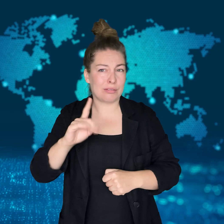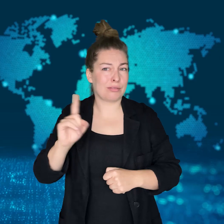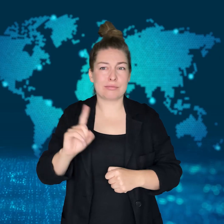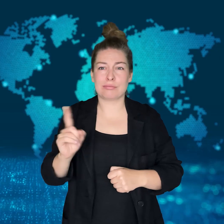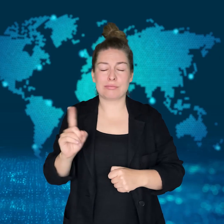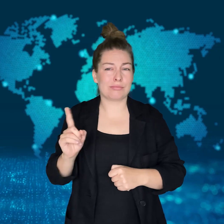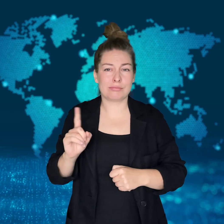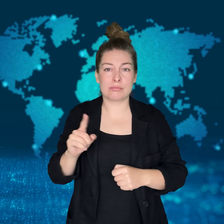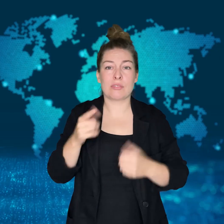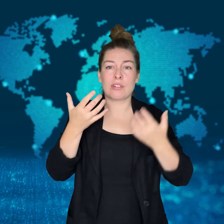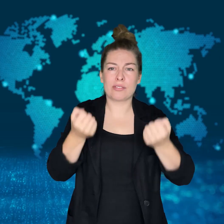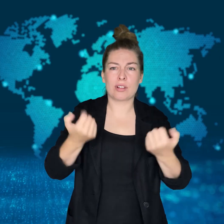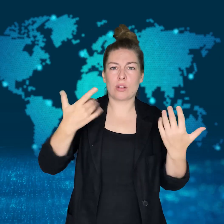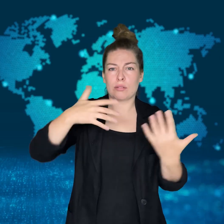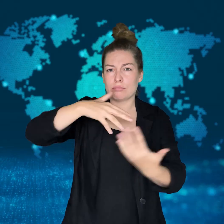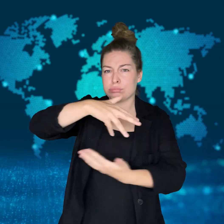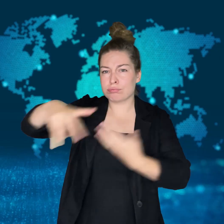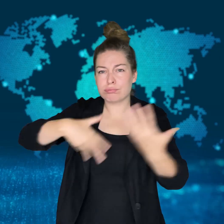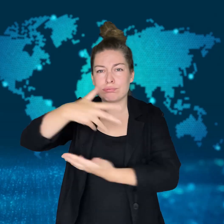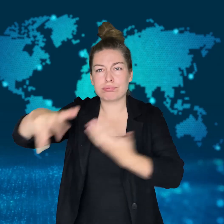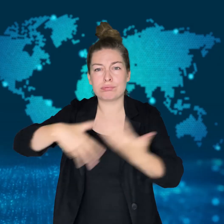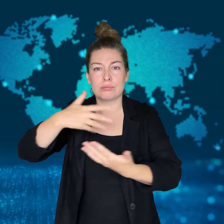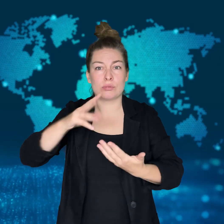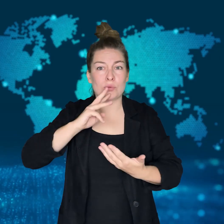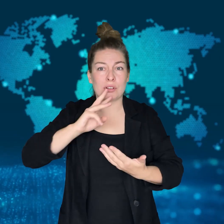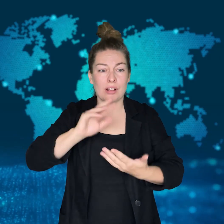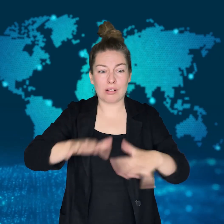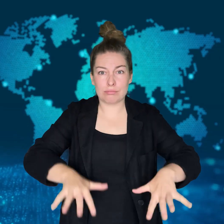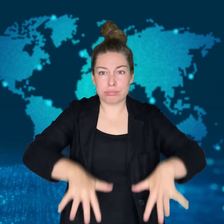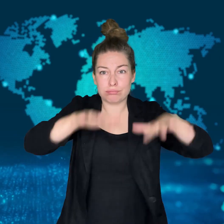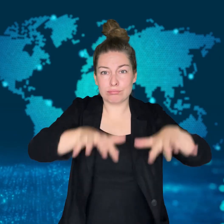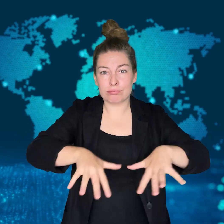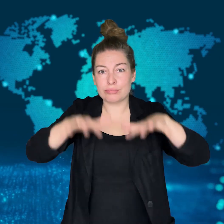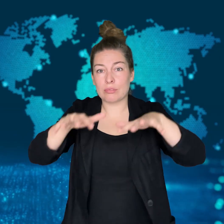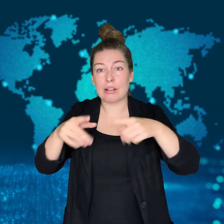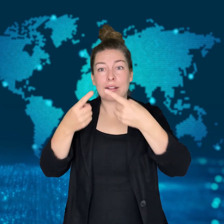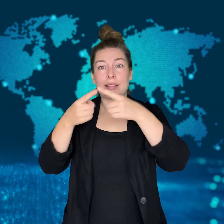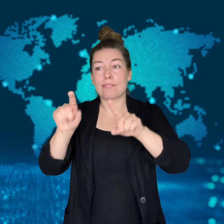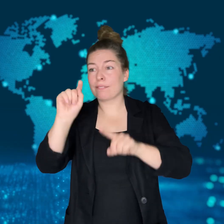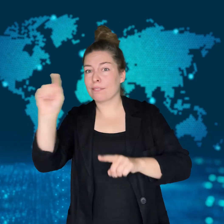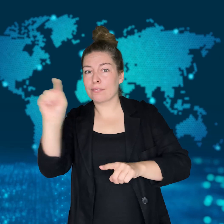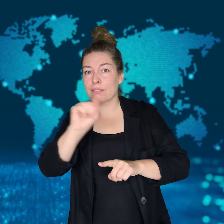Storms have caused floods in some areas while rivers have